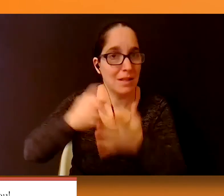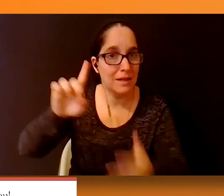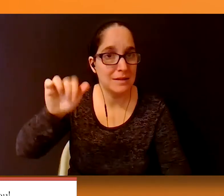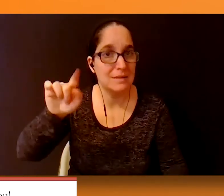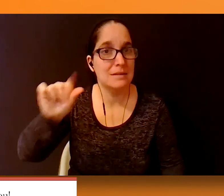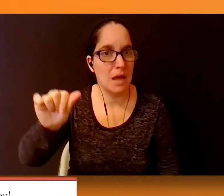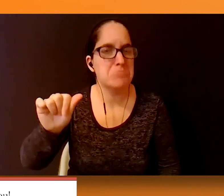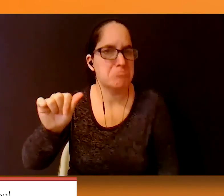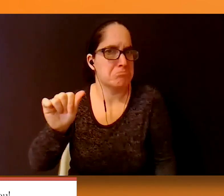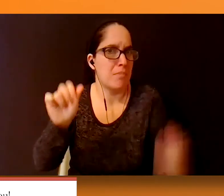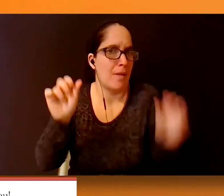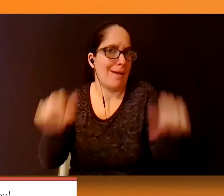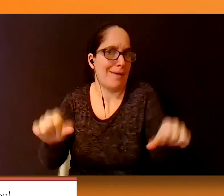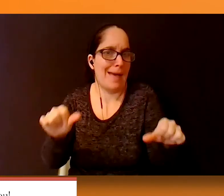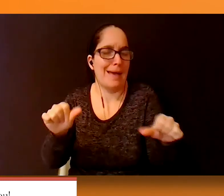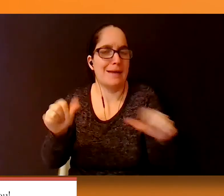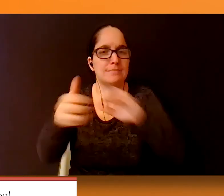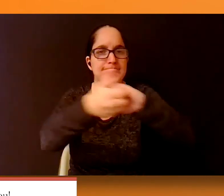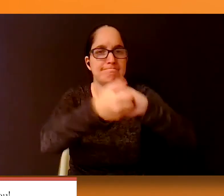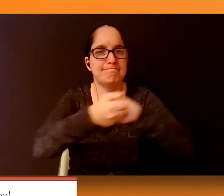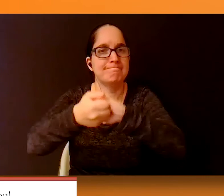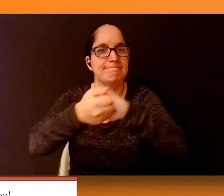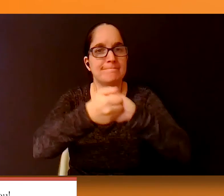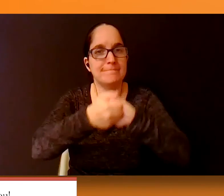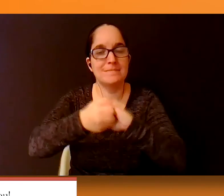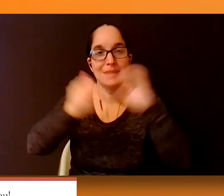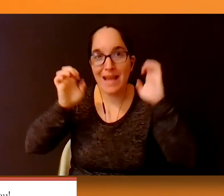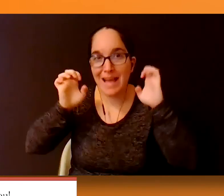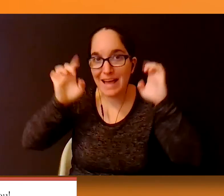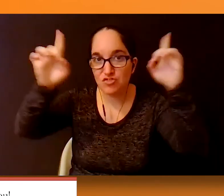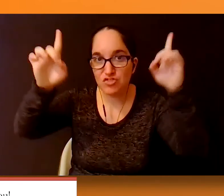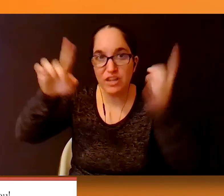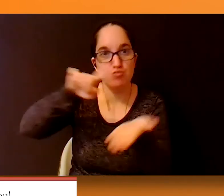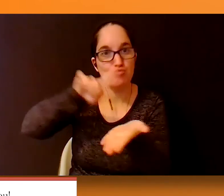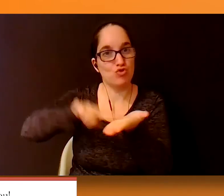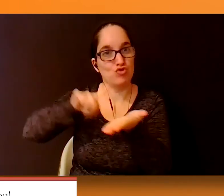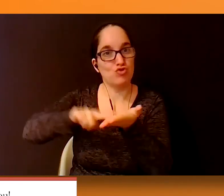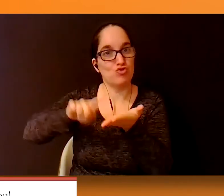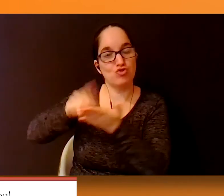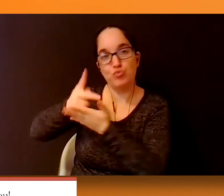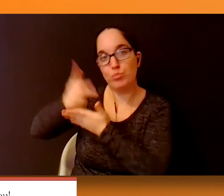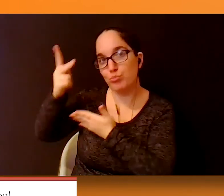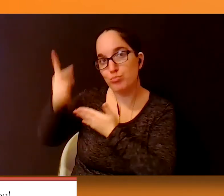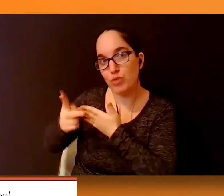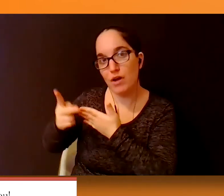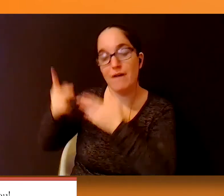We can collaborate with you as a faculty member and do an educational research project.